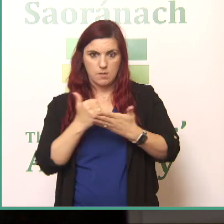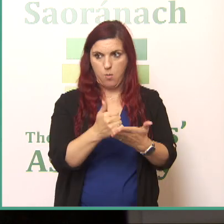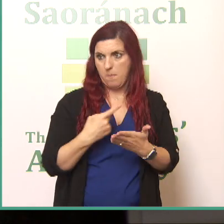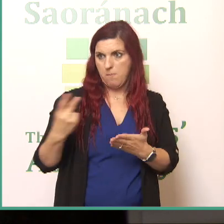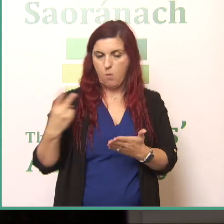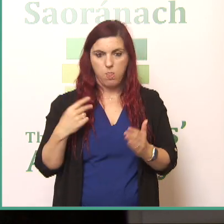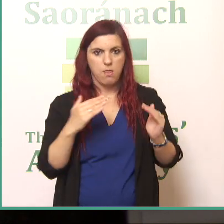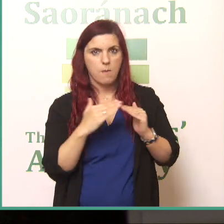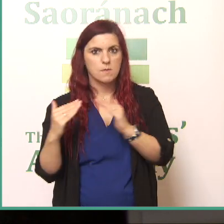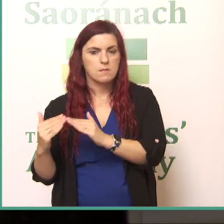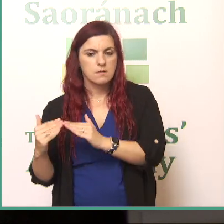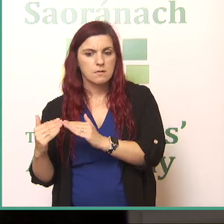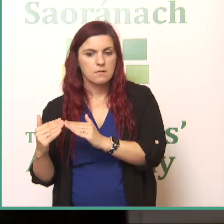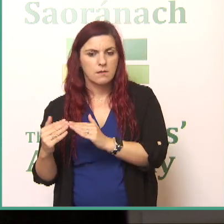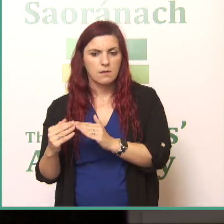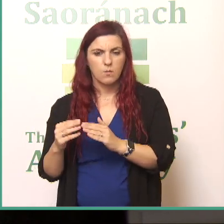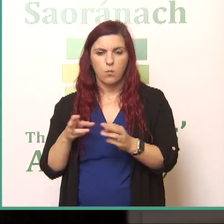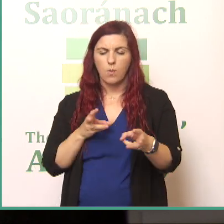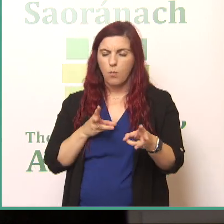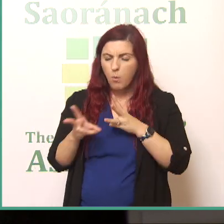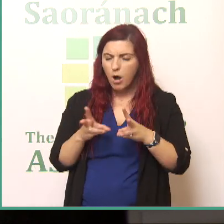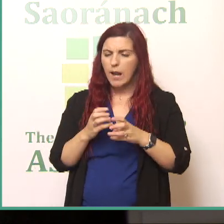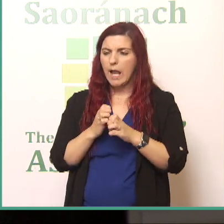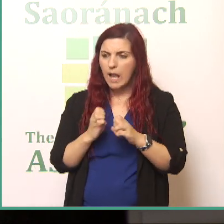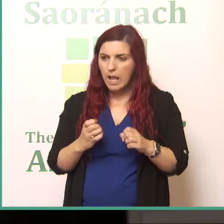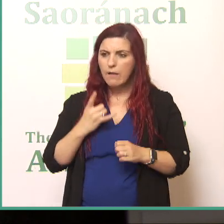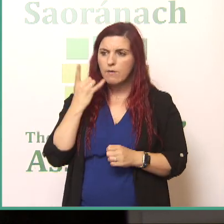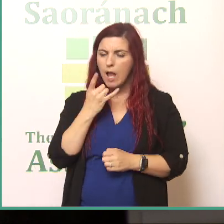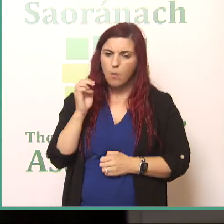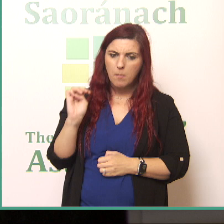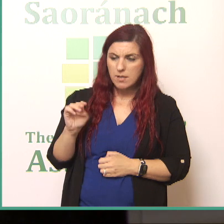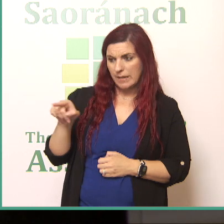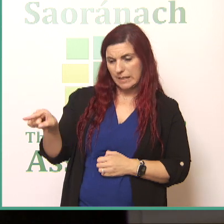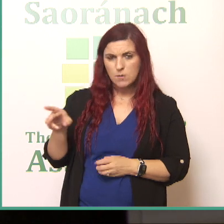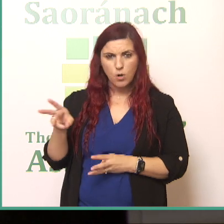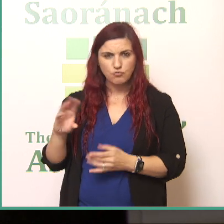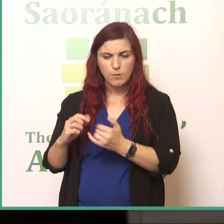he works every hour that God sends to try to support a young family often not quit